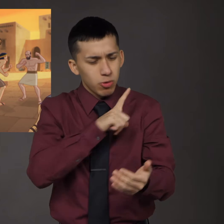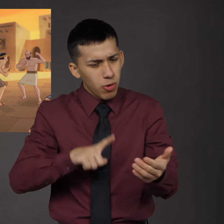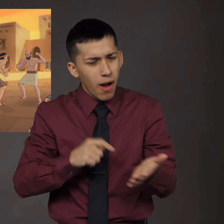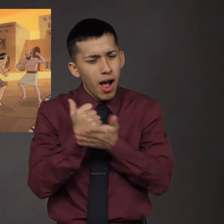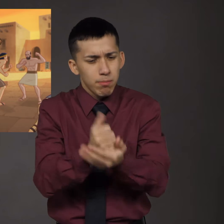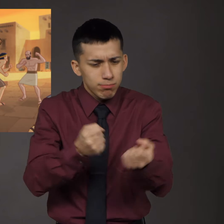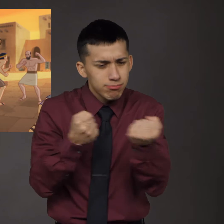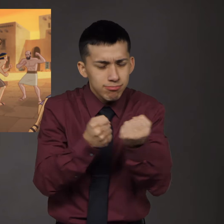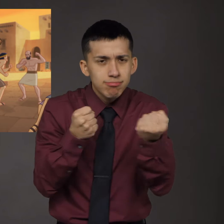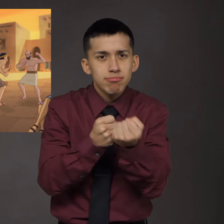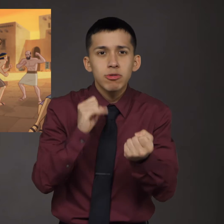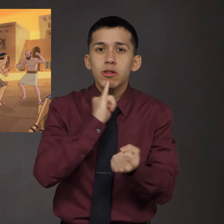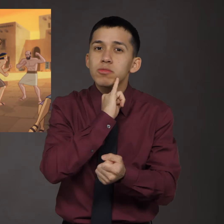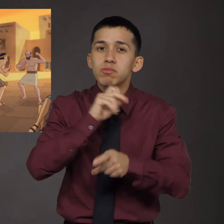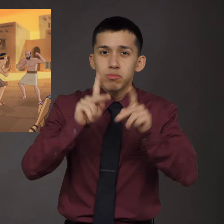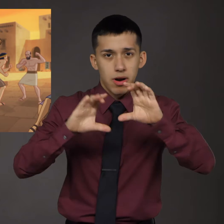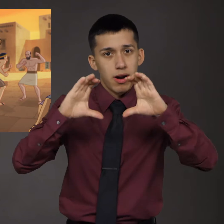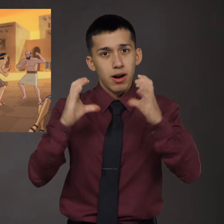With the Lord's help,